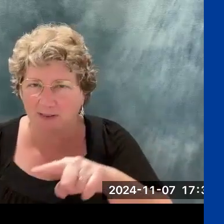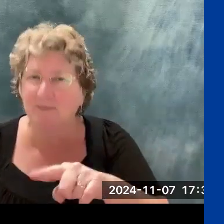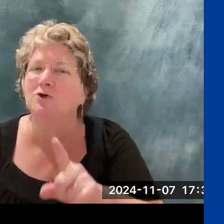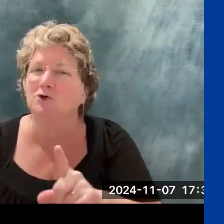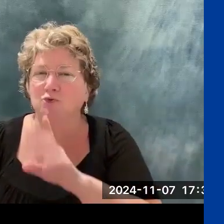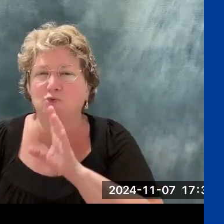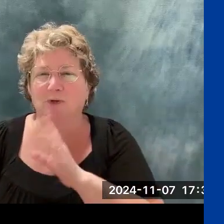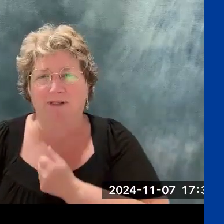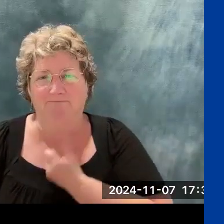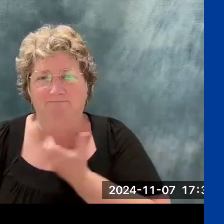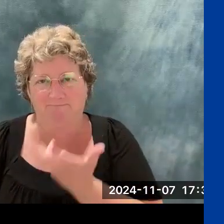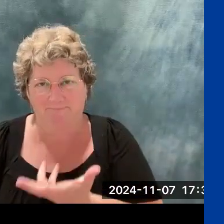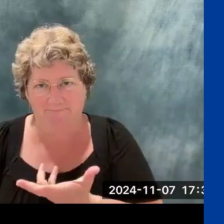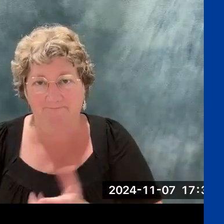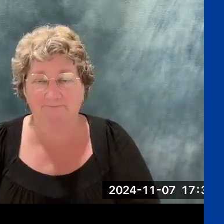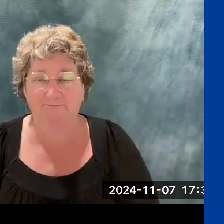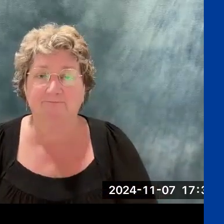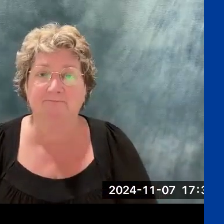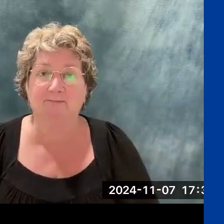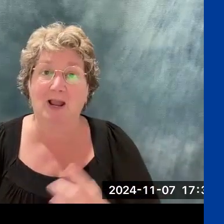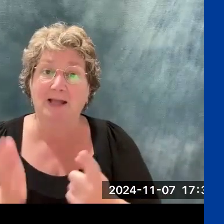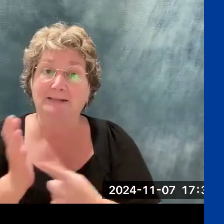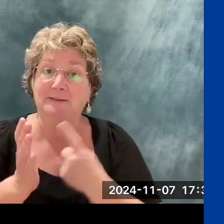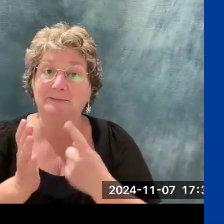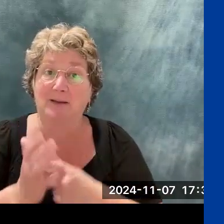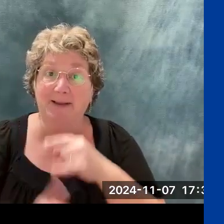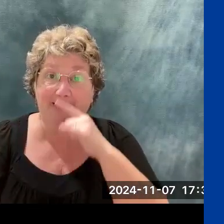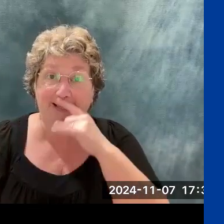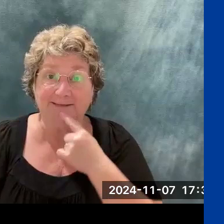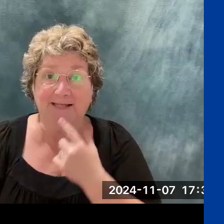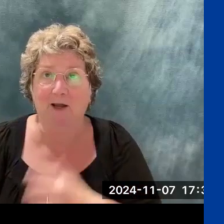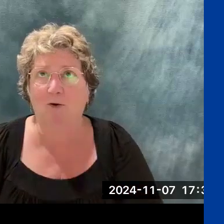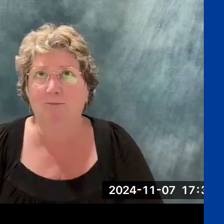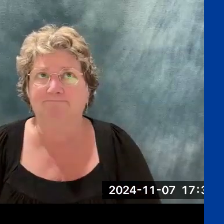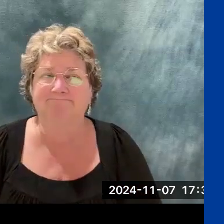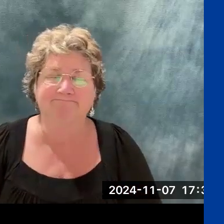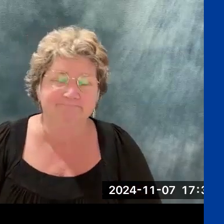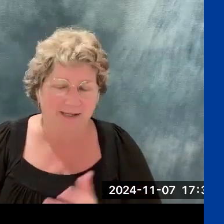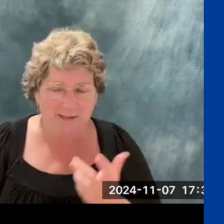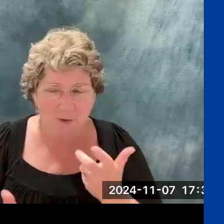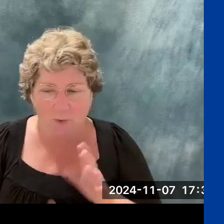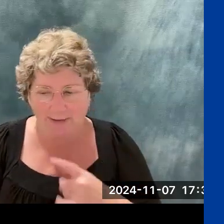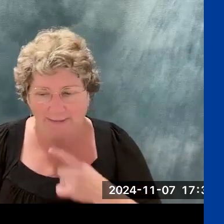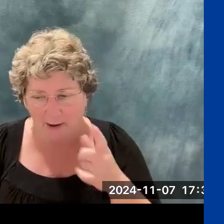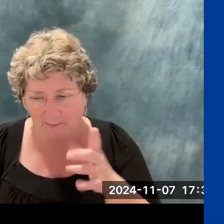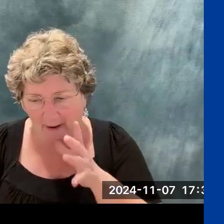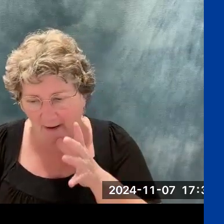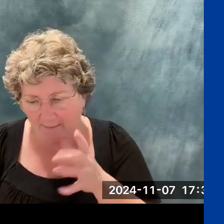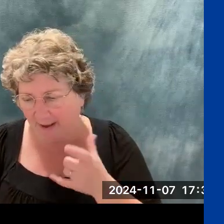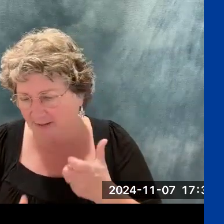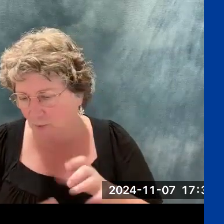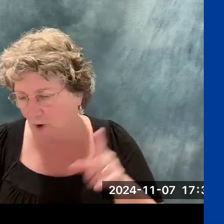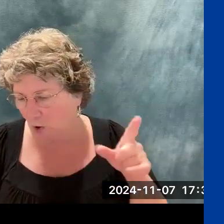Sometimes kids often will say things like, well, I didn't want to tell my mom because I didn't want her to worry about me or she